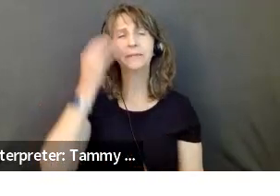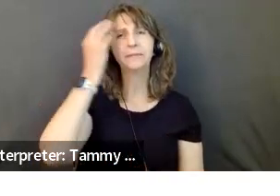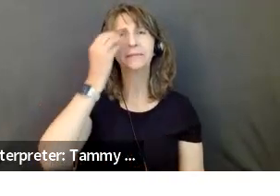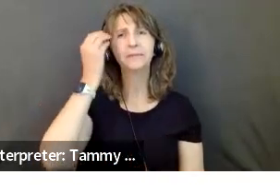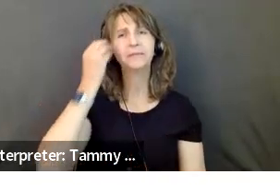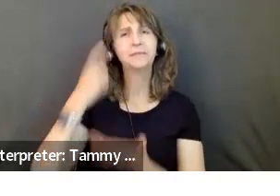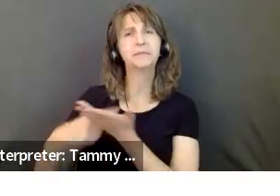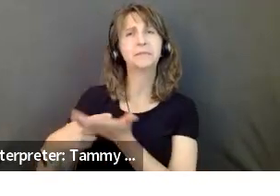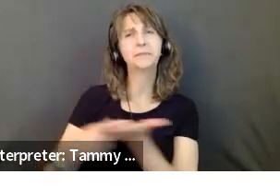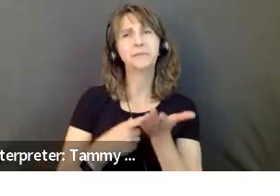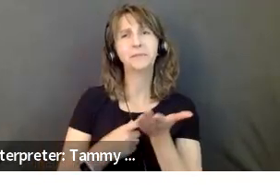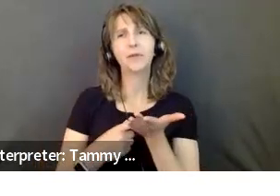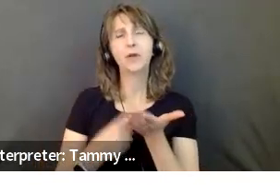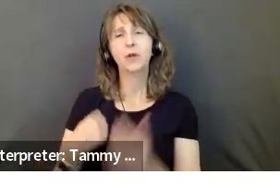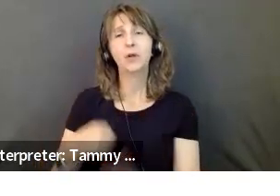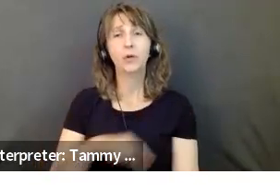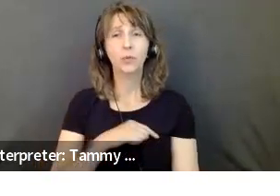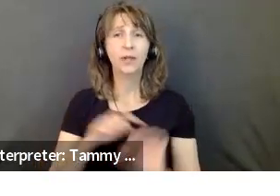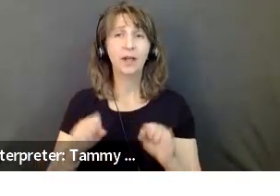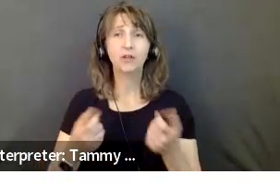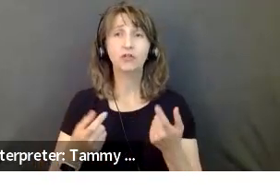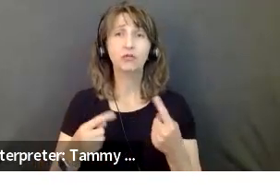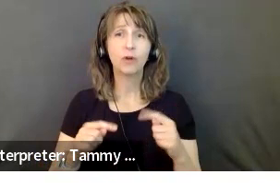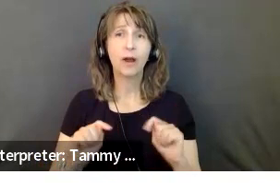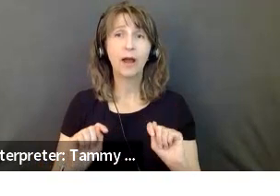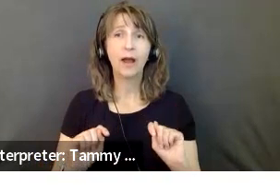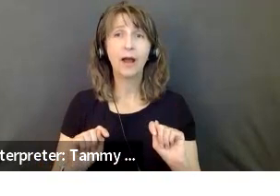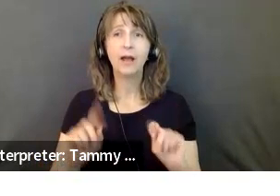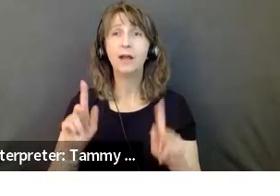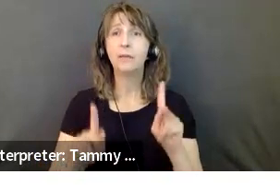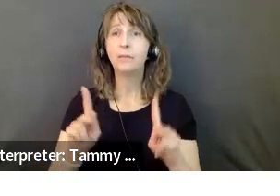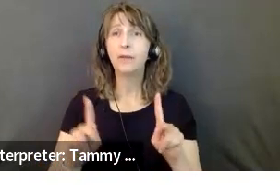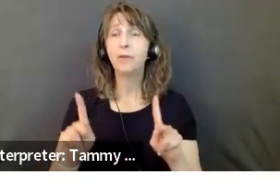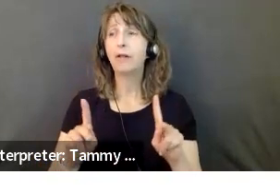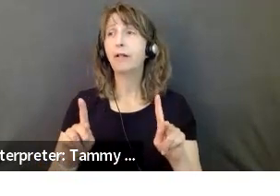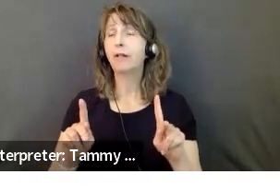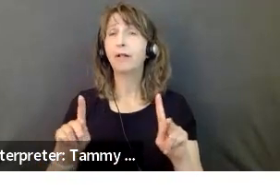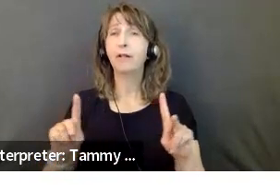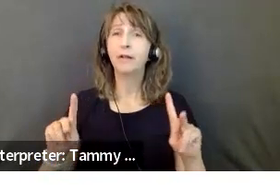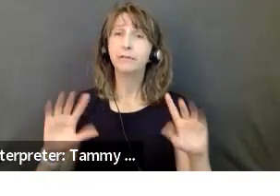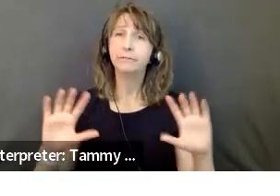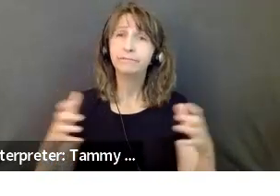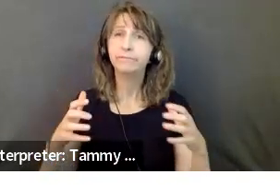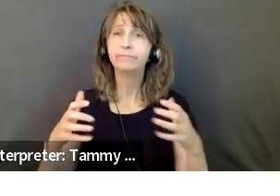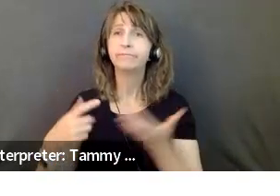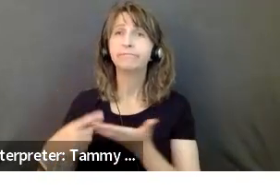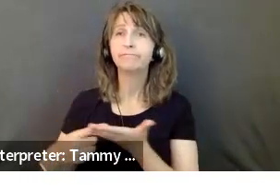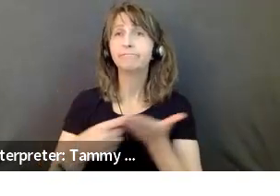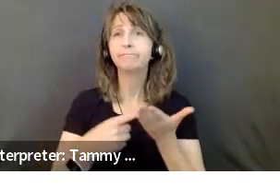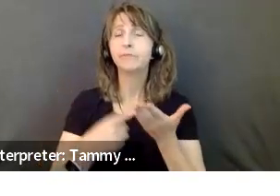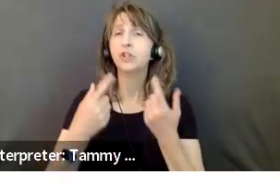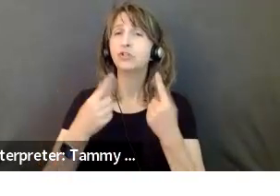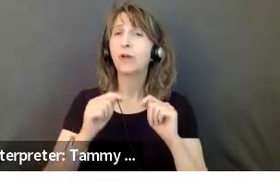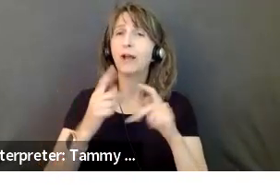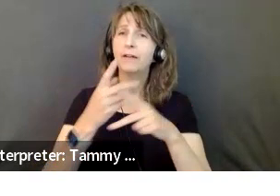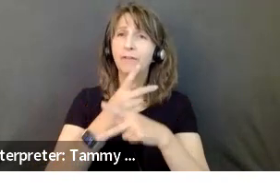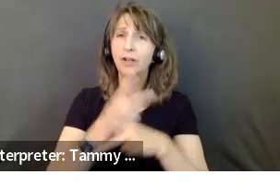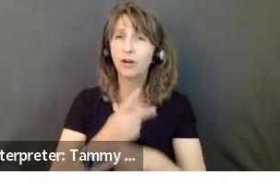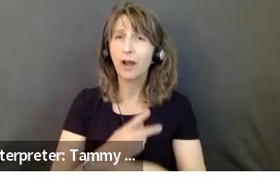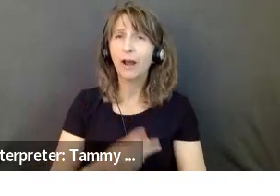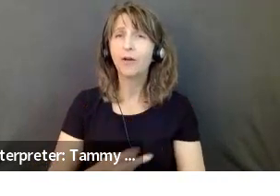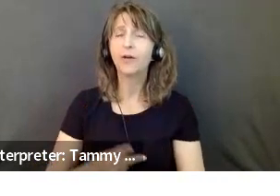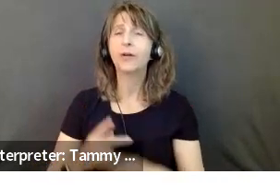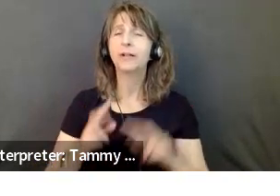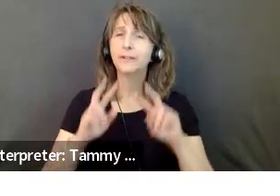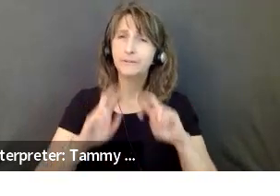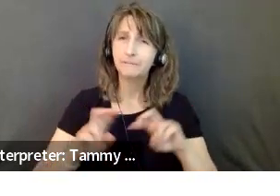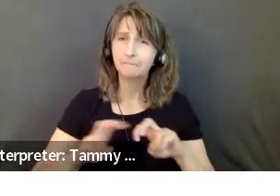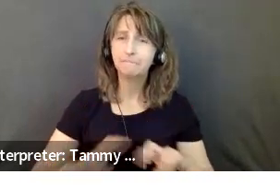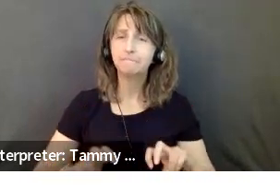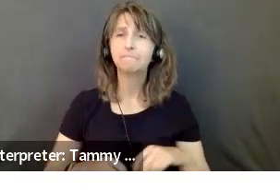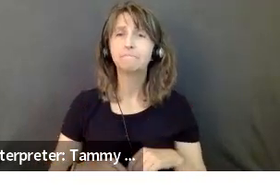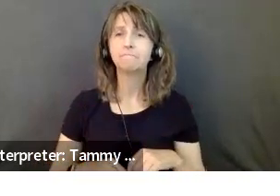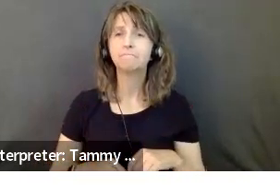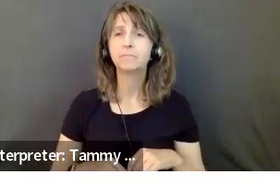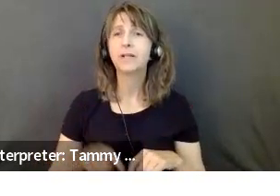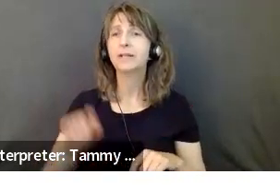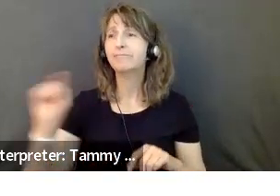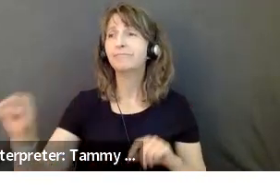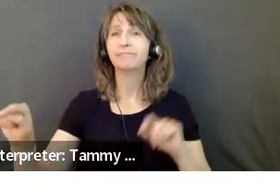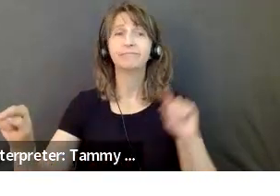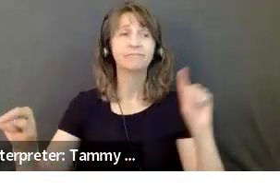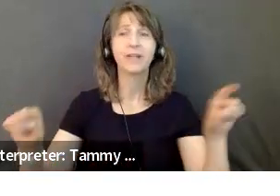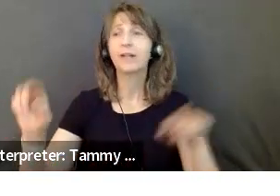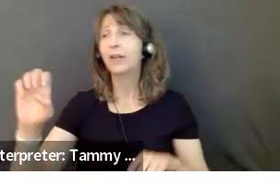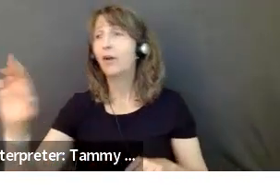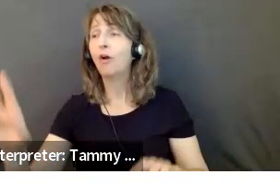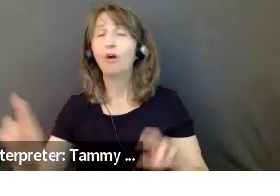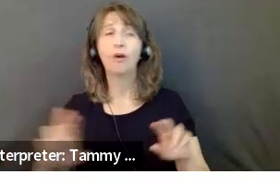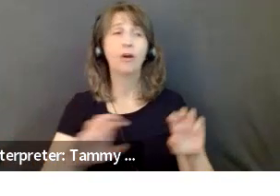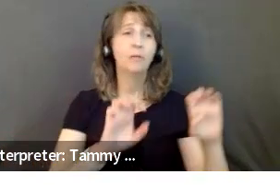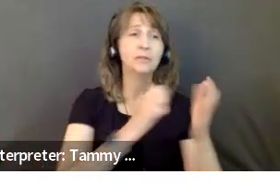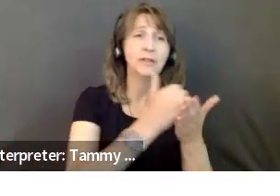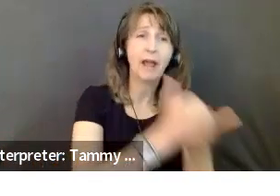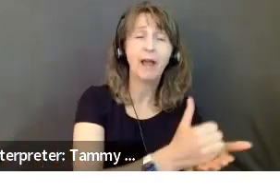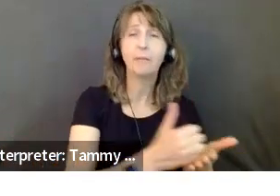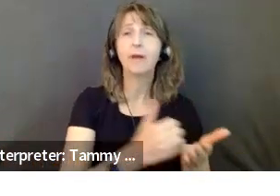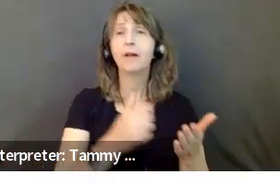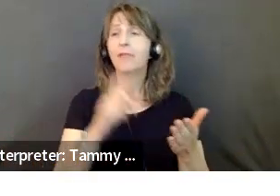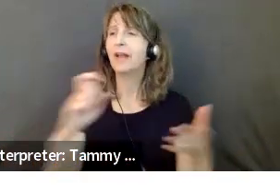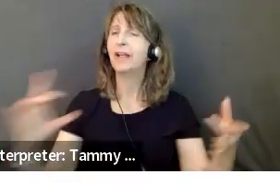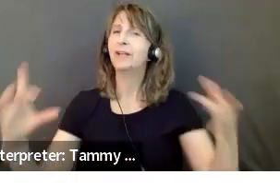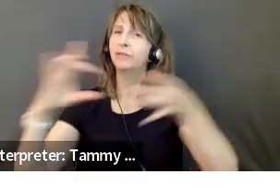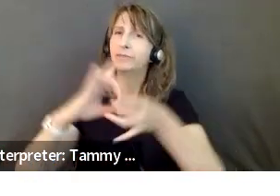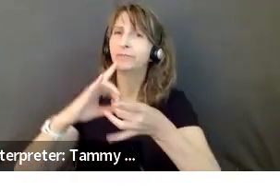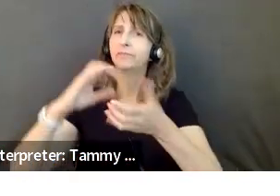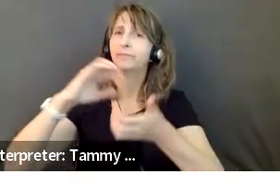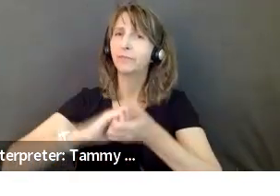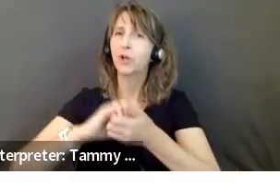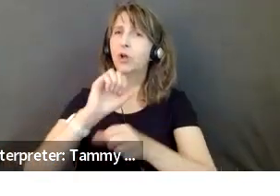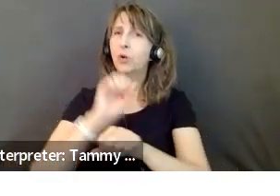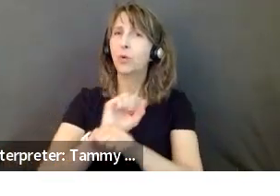To try to again pull a group of people together. To really take a dive into both systems to all of the systems that unless they work together, our loved ones are not gonna get the care, the support in the services that they need to be successful.